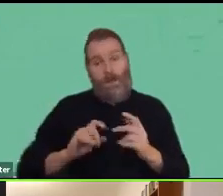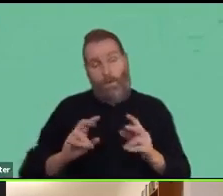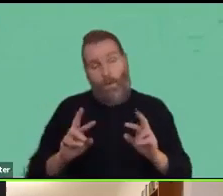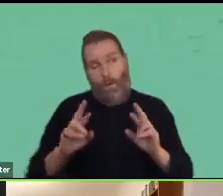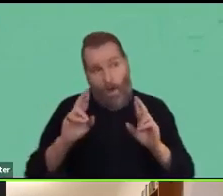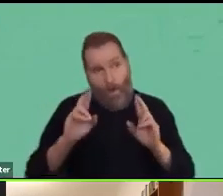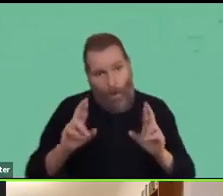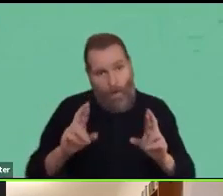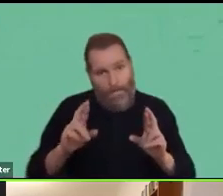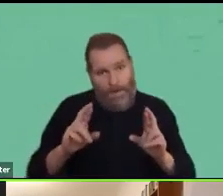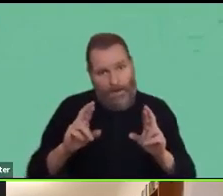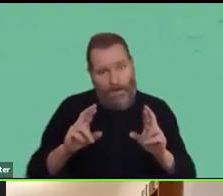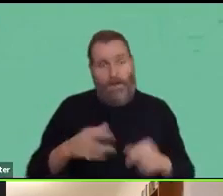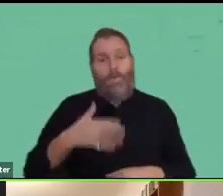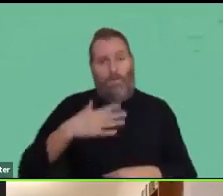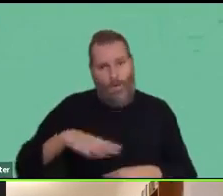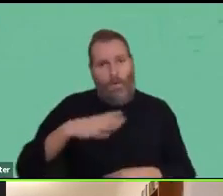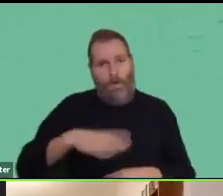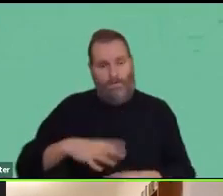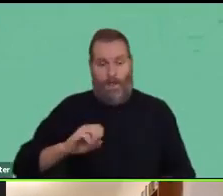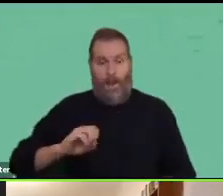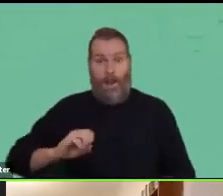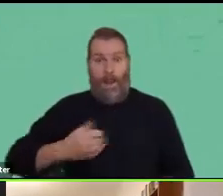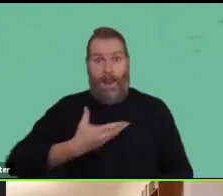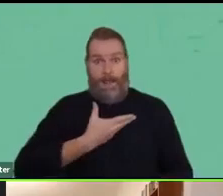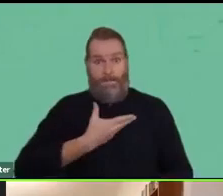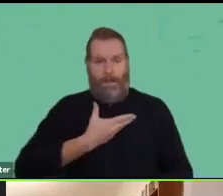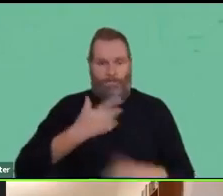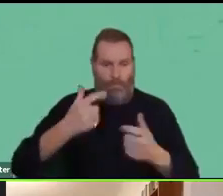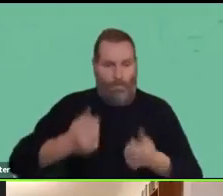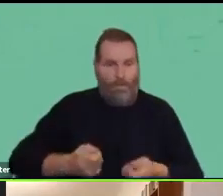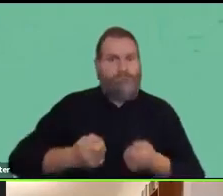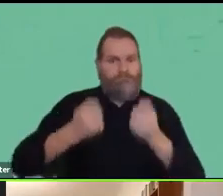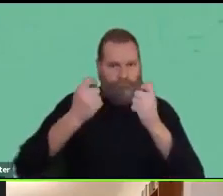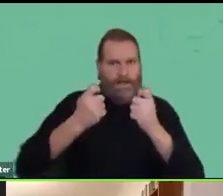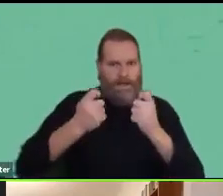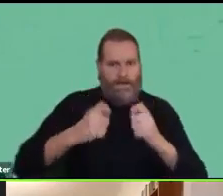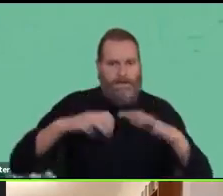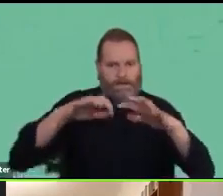that Labour will bring a debate in the main chamber around the question of public sector pay